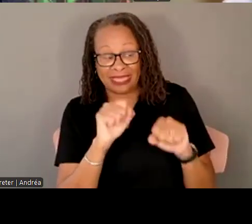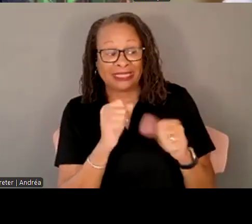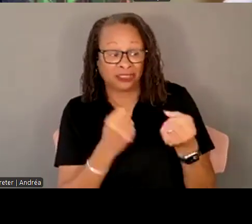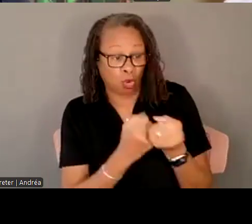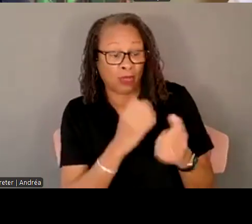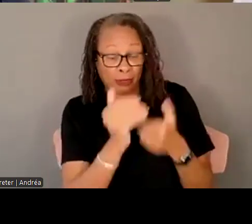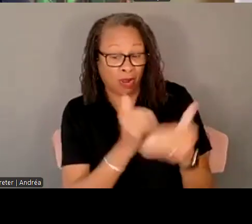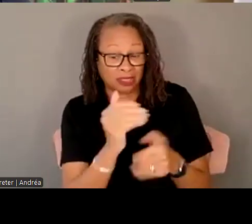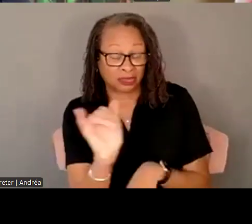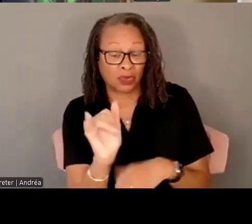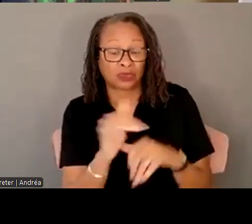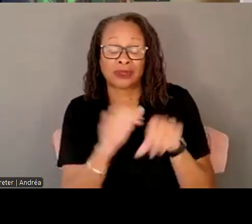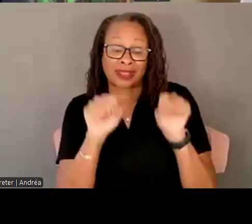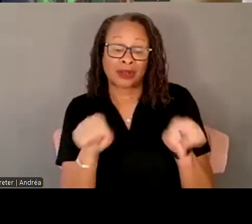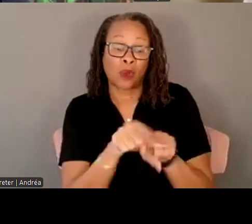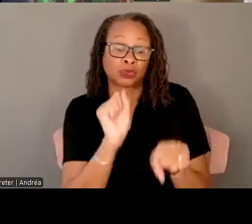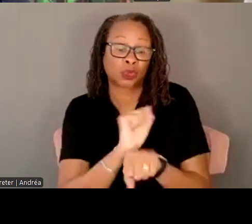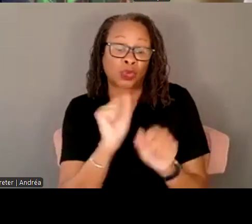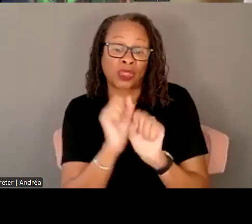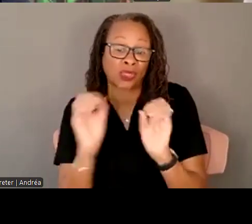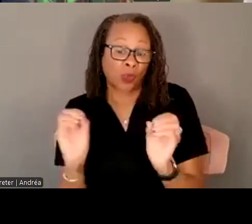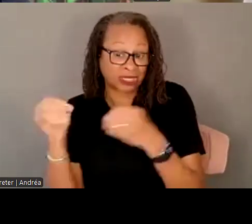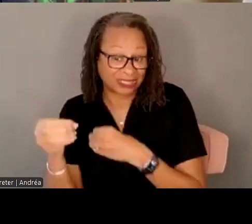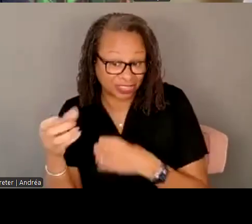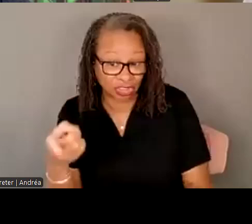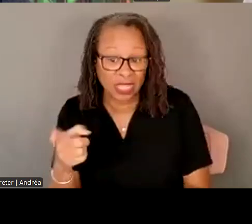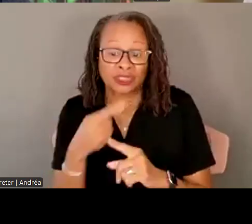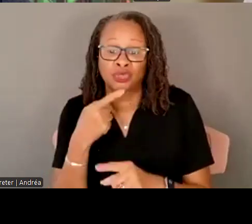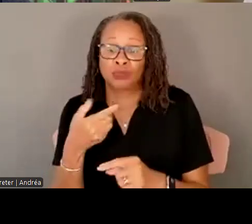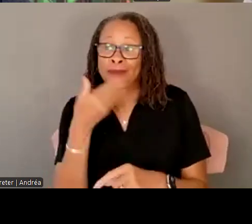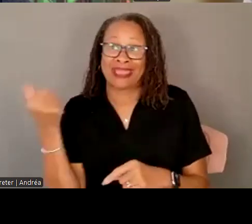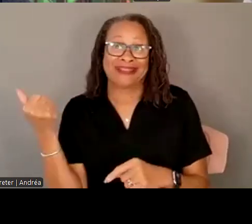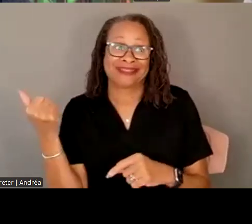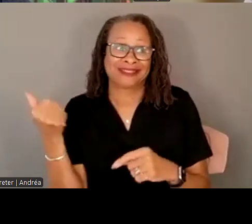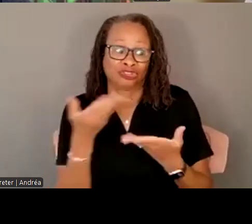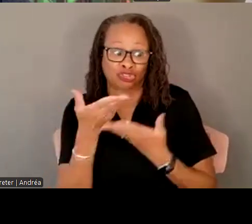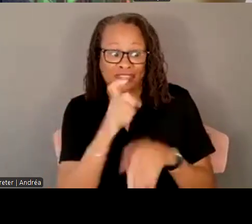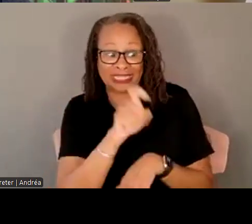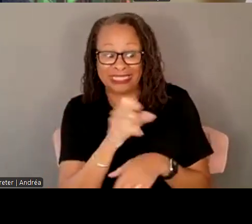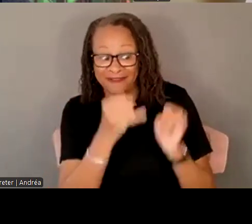They can work with the organization to best serve the needs of the individual,